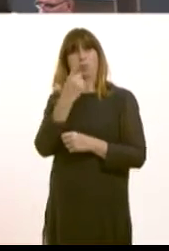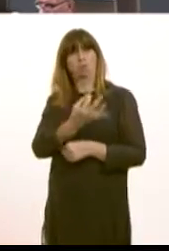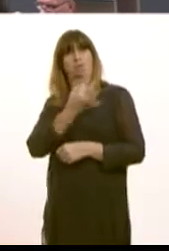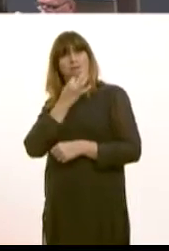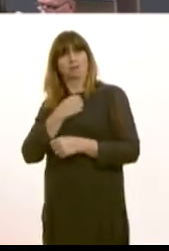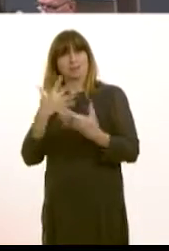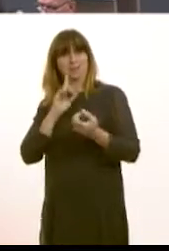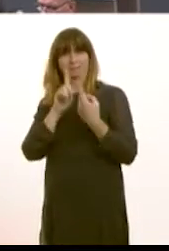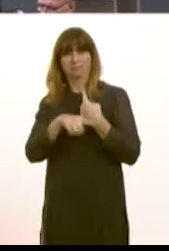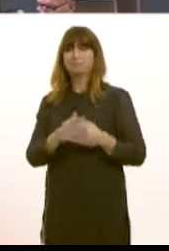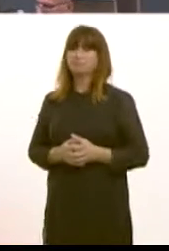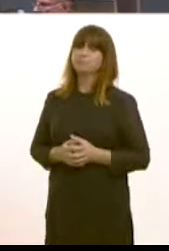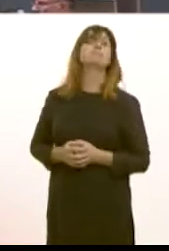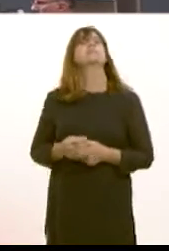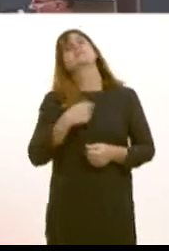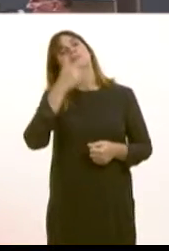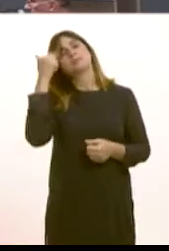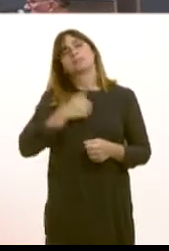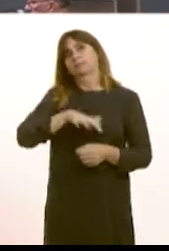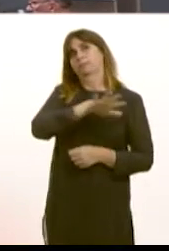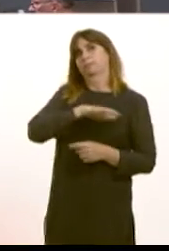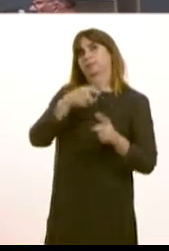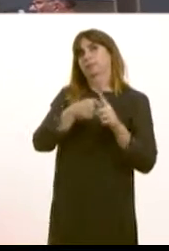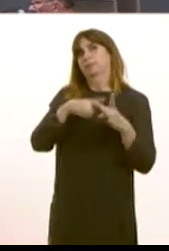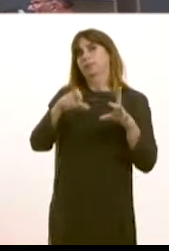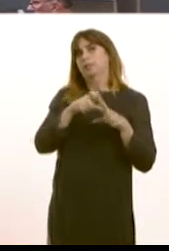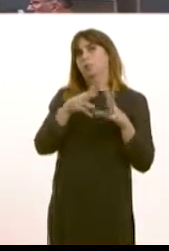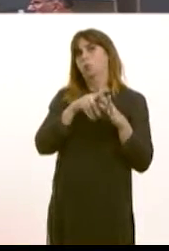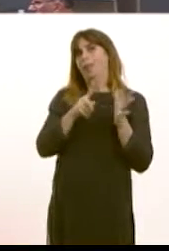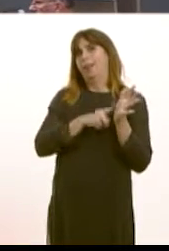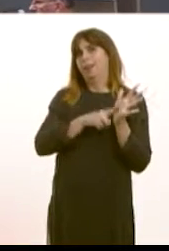Thereís understandable concern in Kidwelly, First Minister, about the difficulty in recruiting